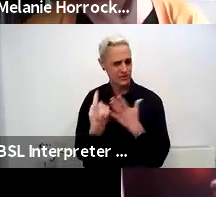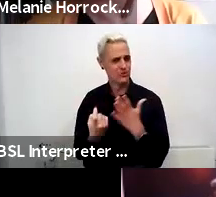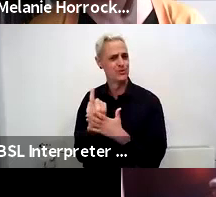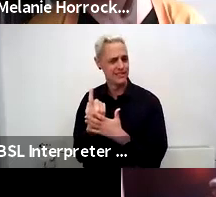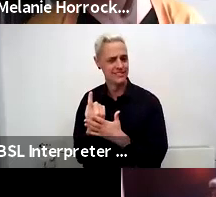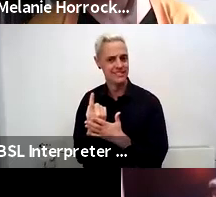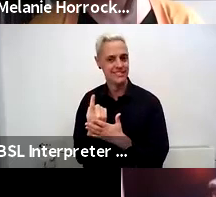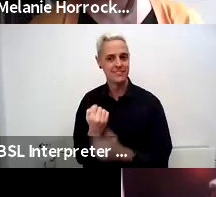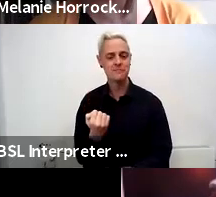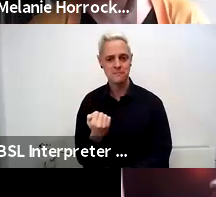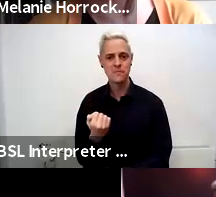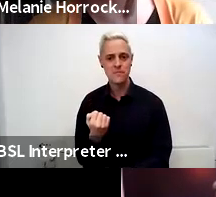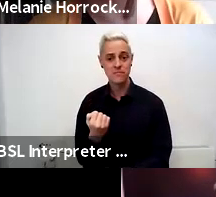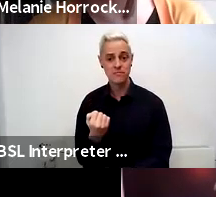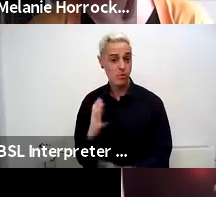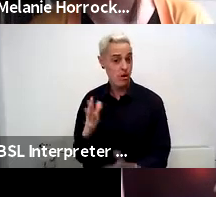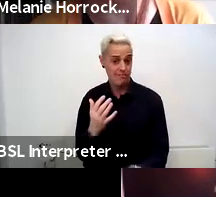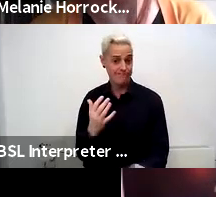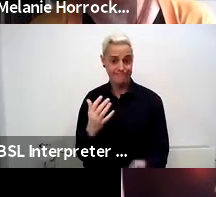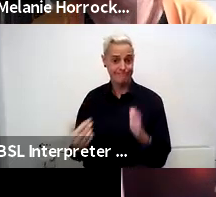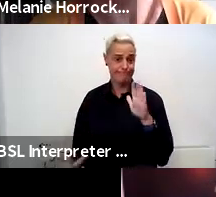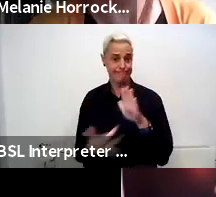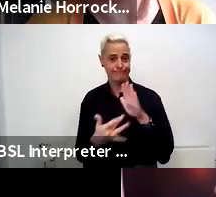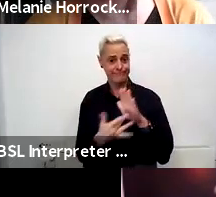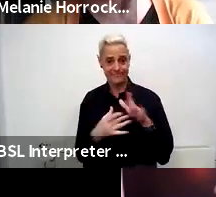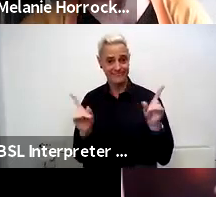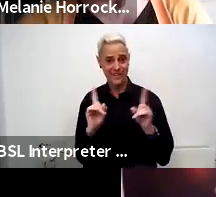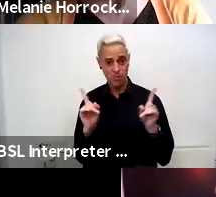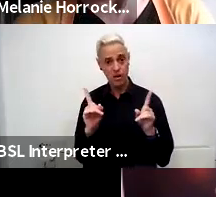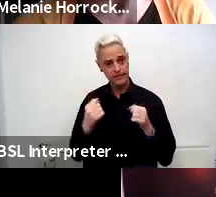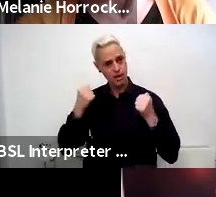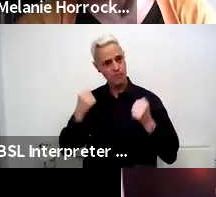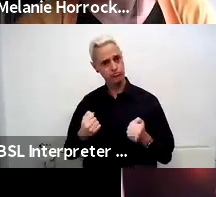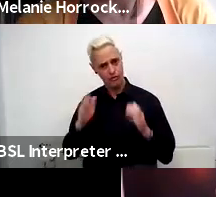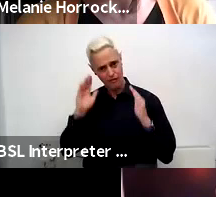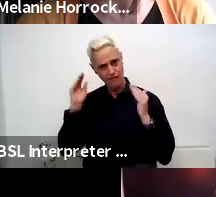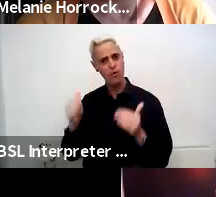And it comes back to the sort of the key issue which is you know that I always go by.